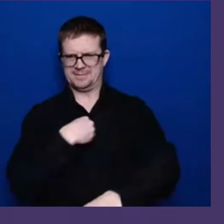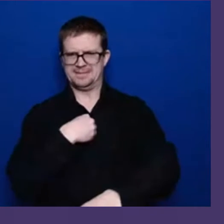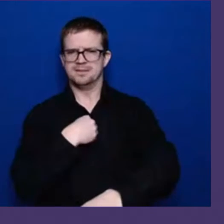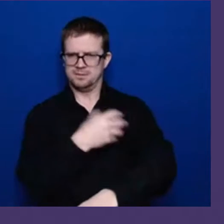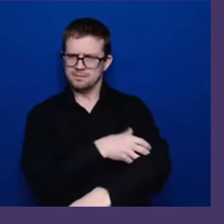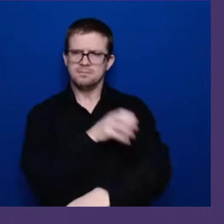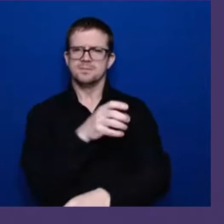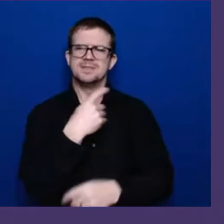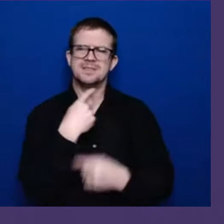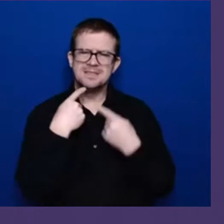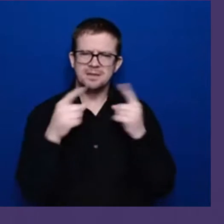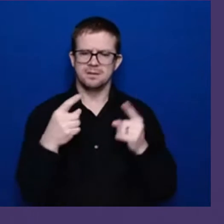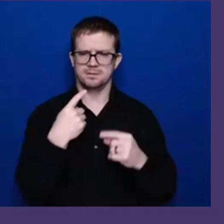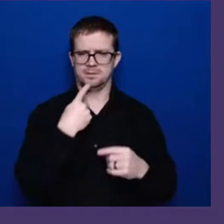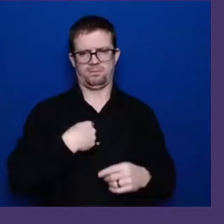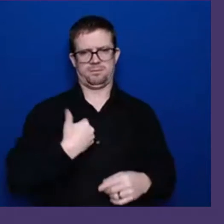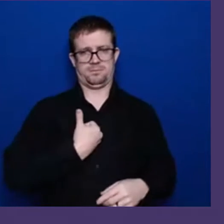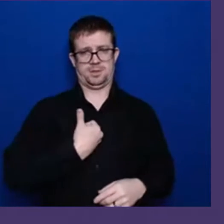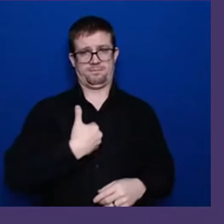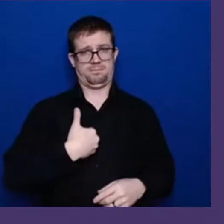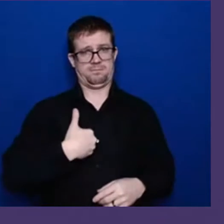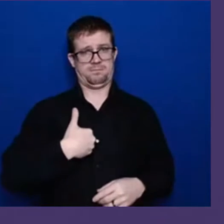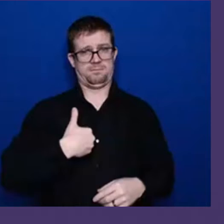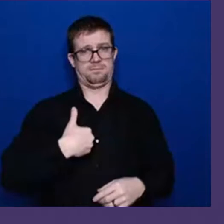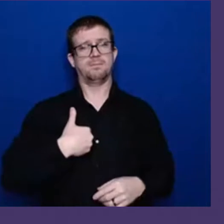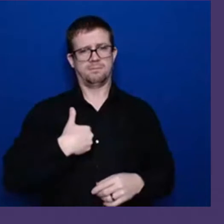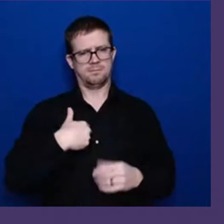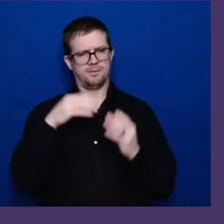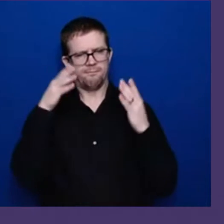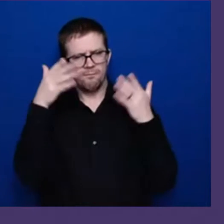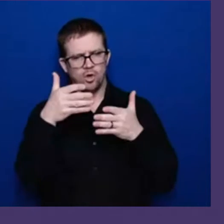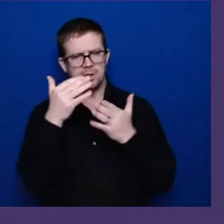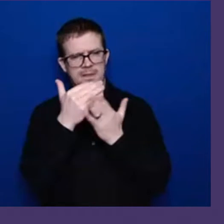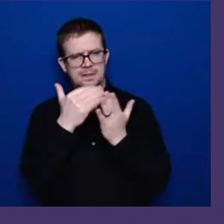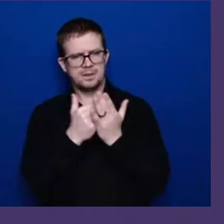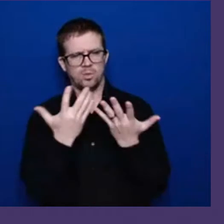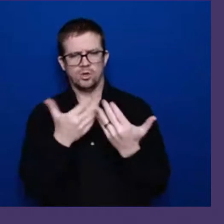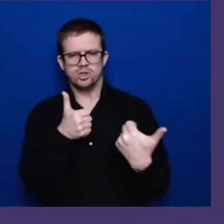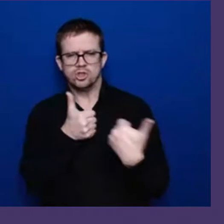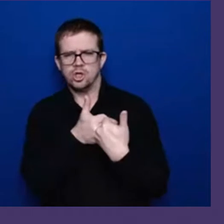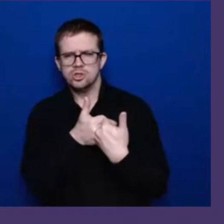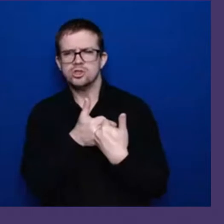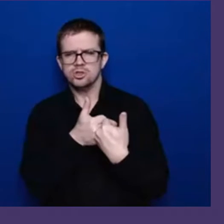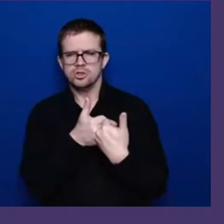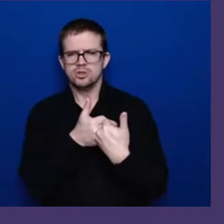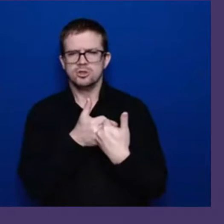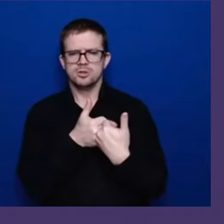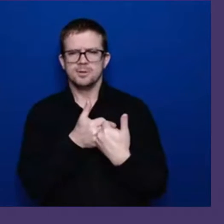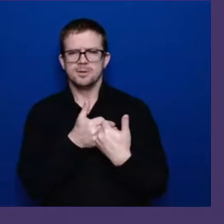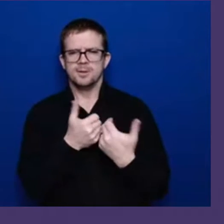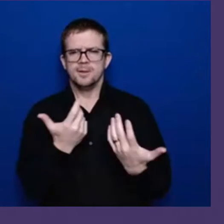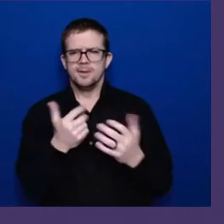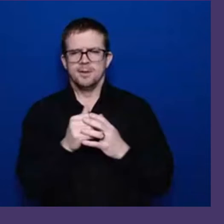I had that lesson, that challenge, that adversity, and it made me a better person. I think the best way to do that is to do it yourself.